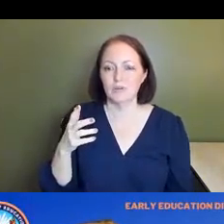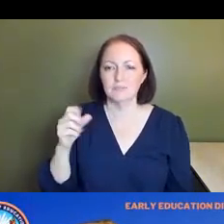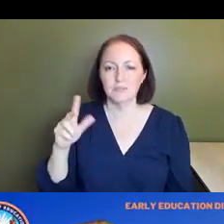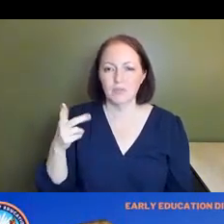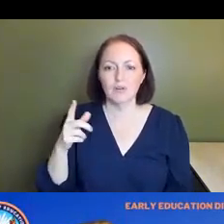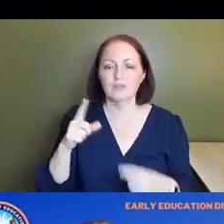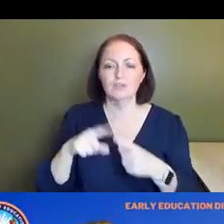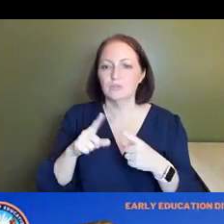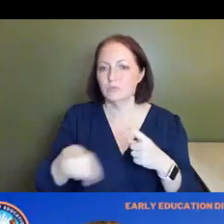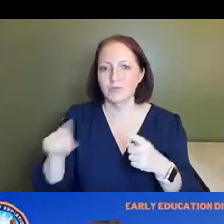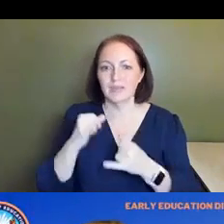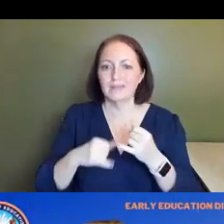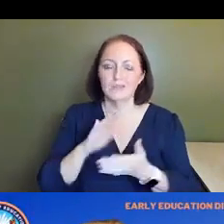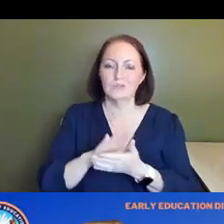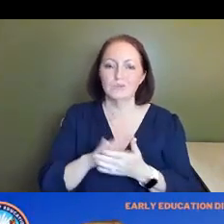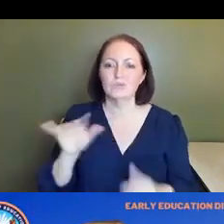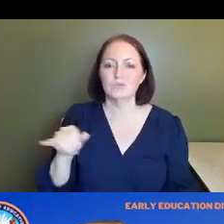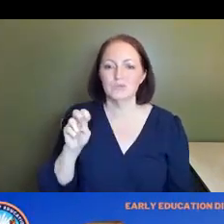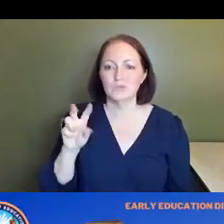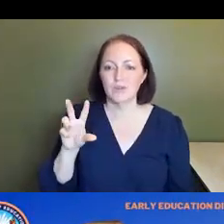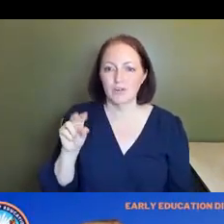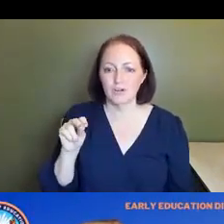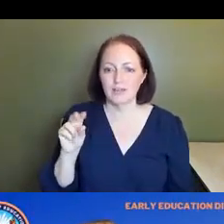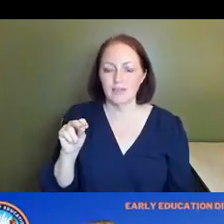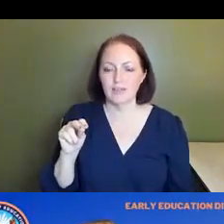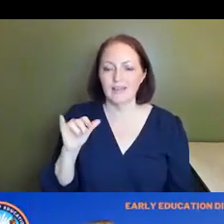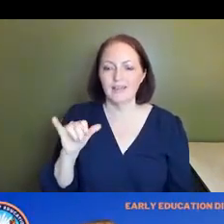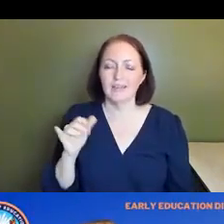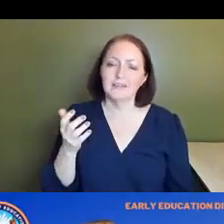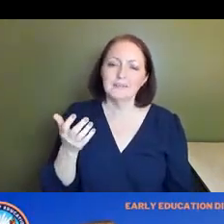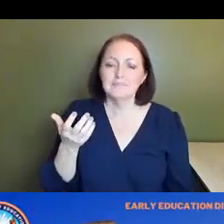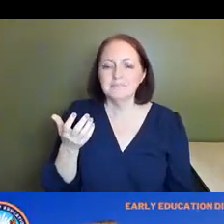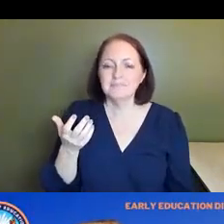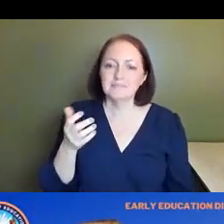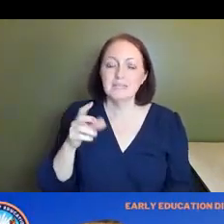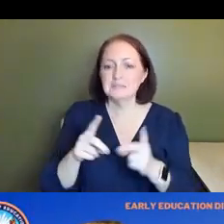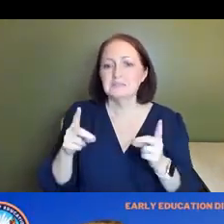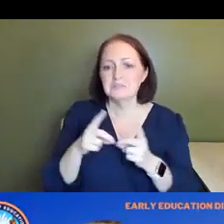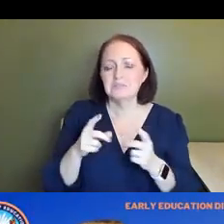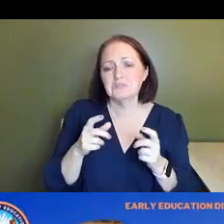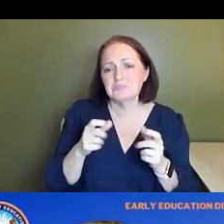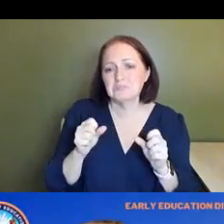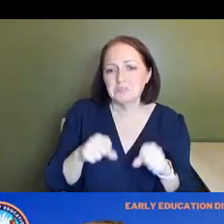school year which is June 30. So that's not to say that a district couldn't serve a child